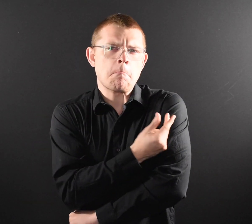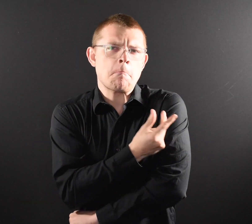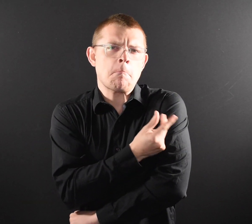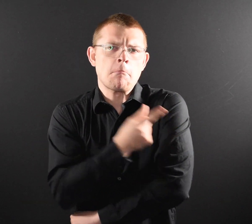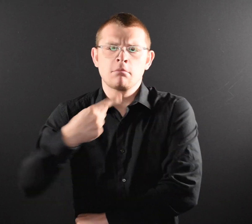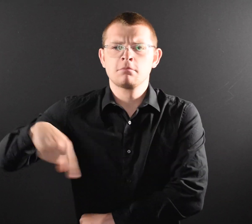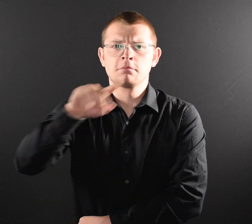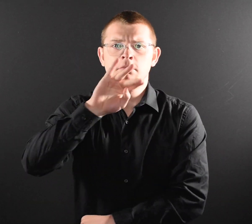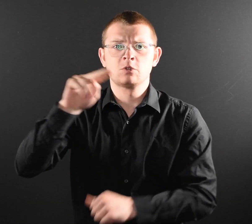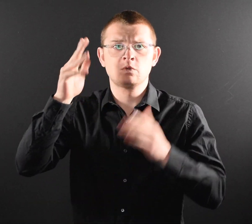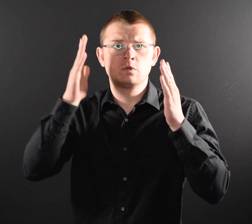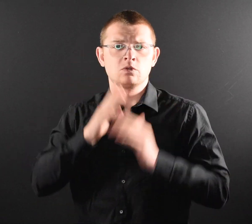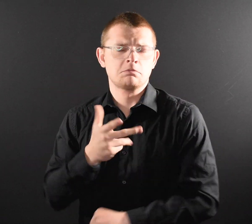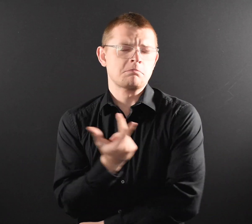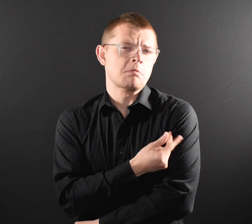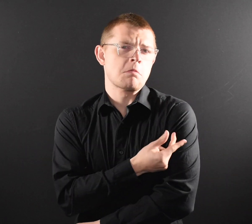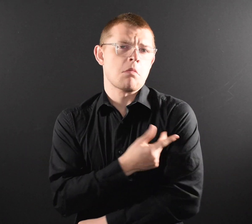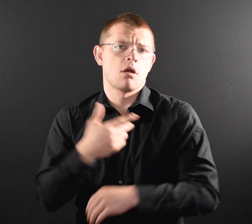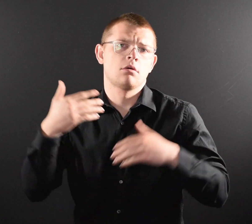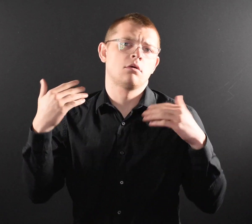administered to Minnesotans. o